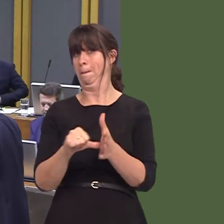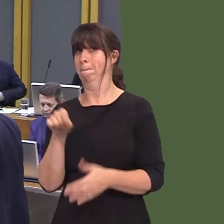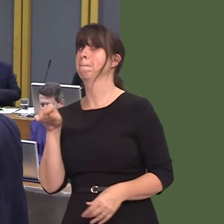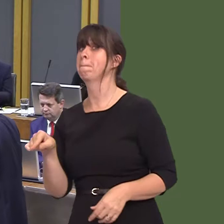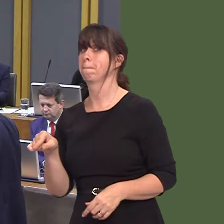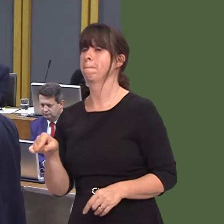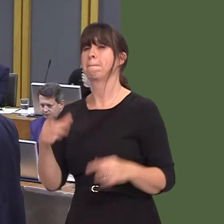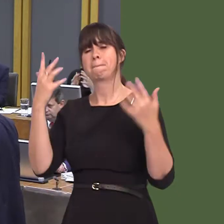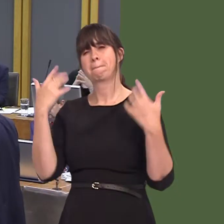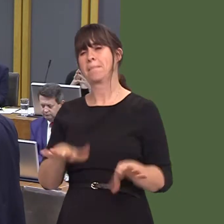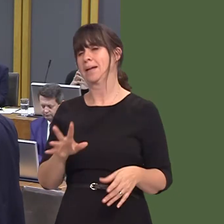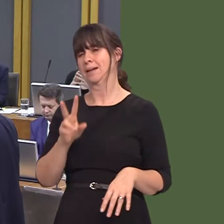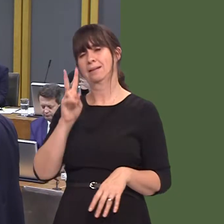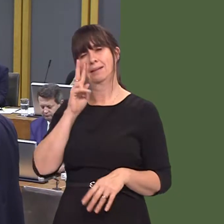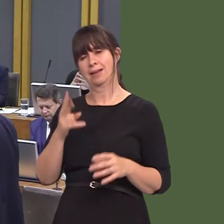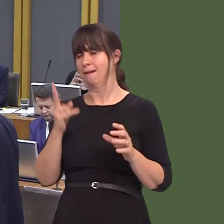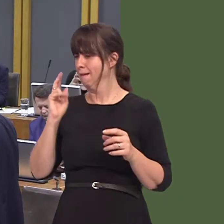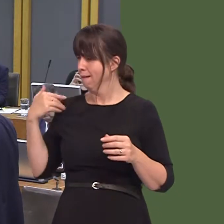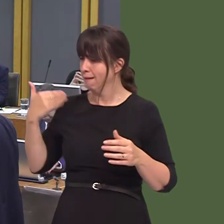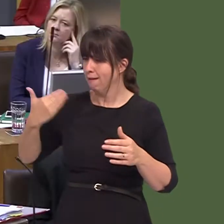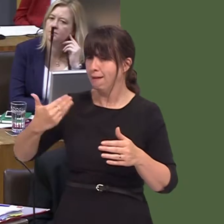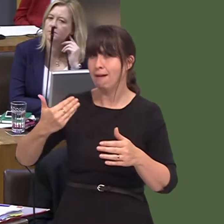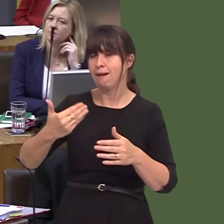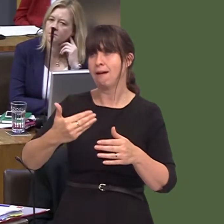We have faced too many instances in the past where businesses that the Germans would describe